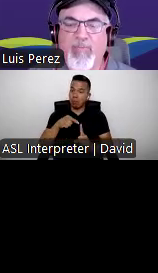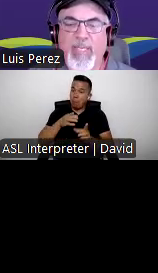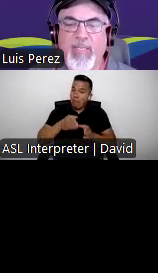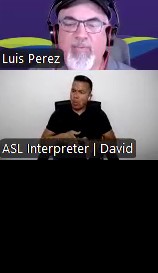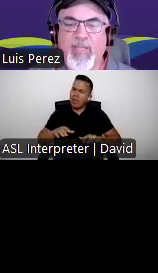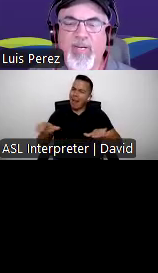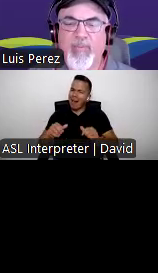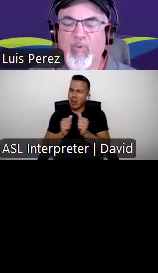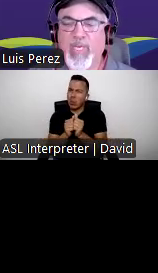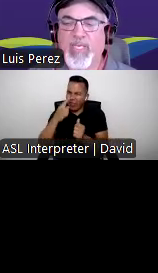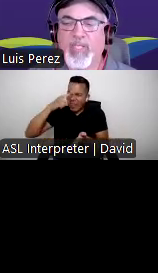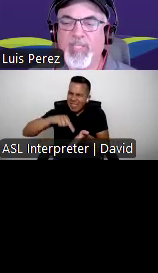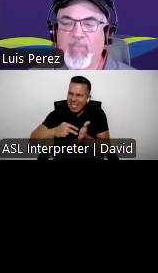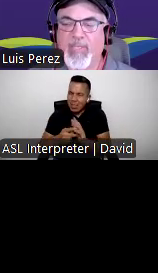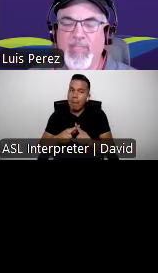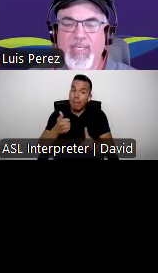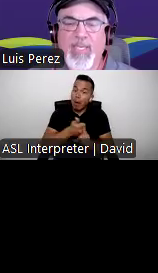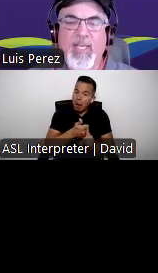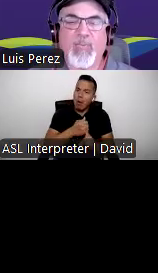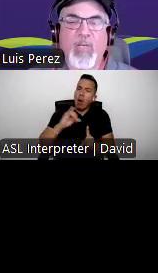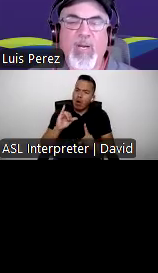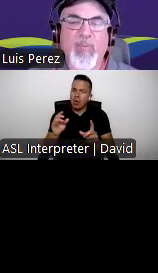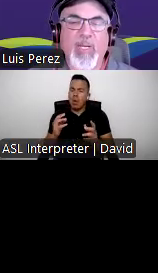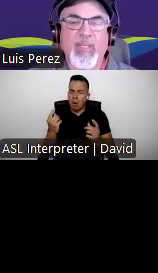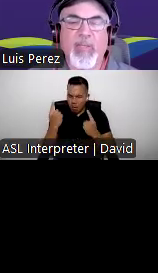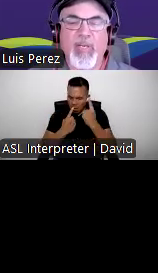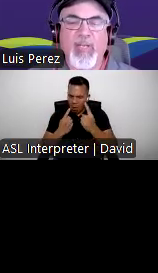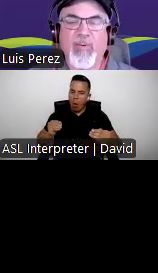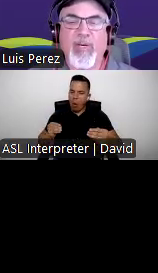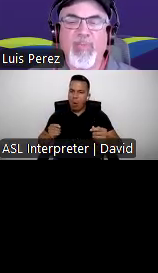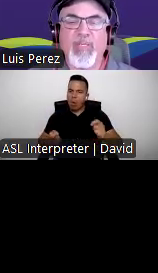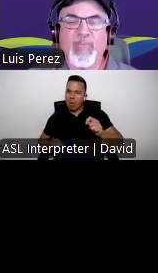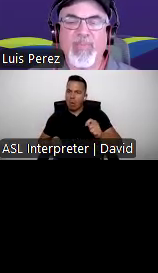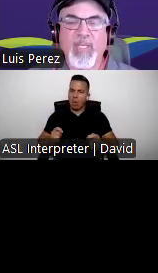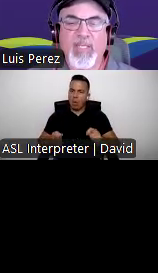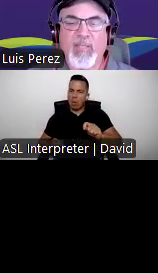reflective and they're able to make adjustments as required by the learning environment. And this